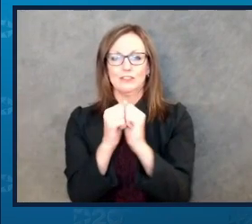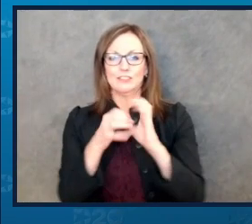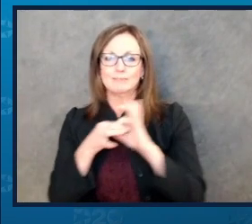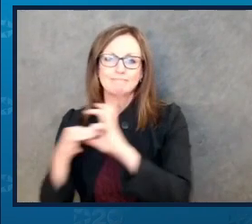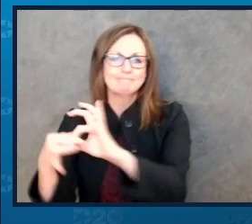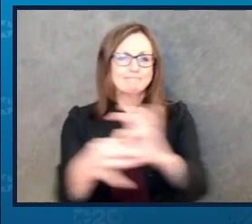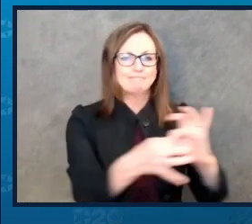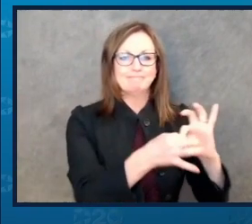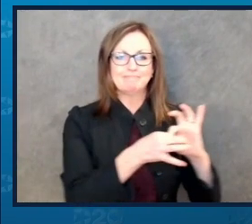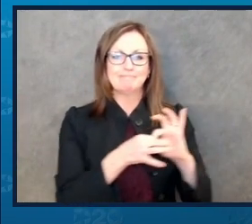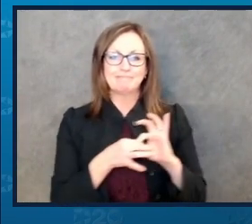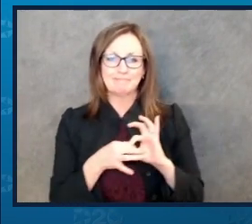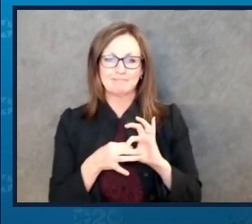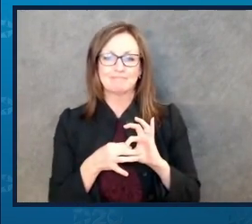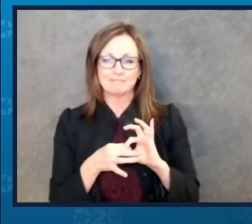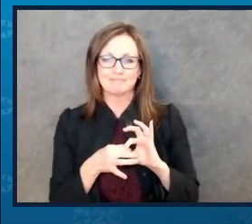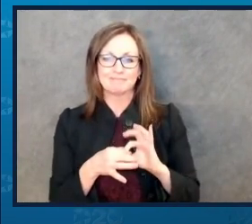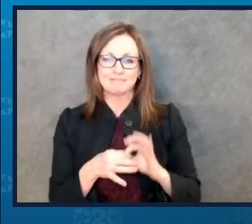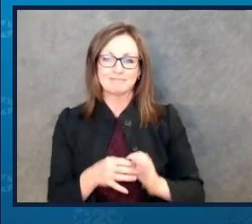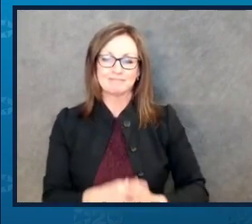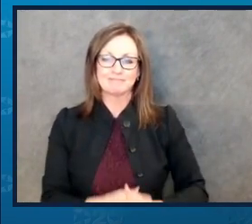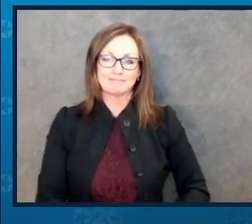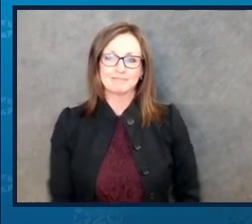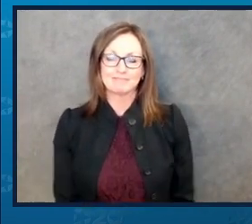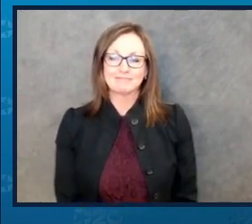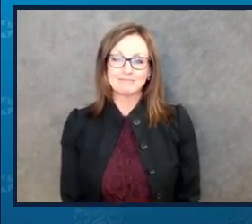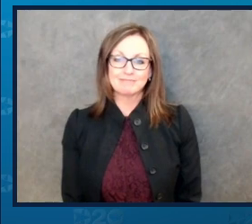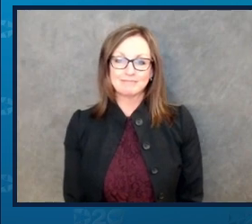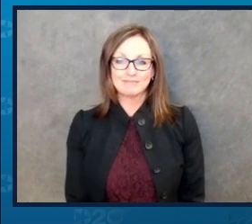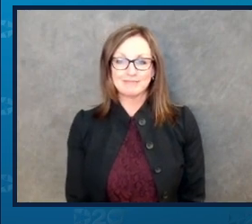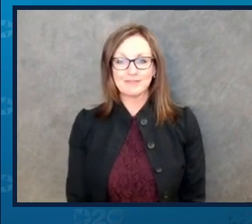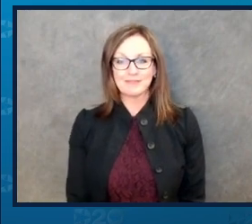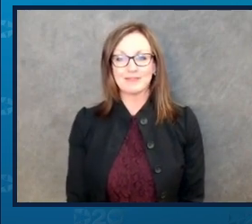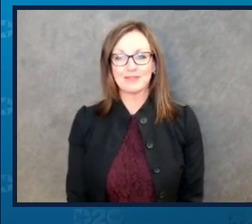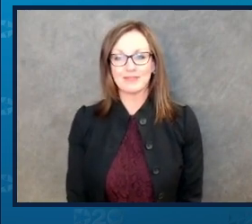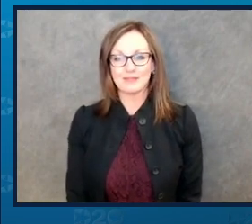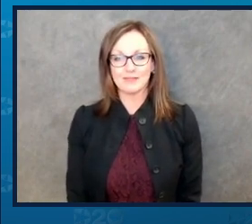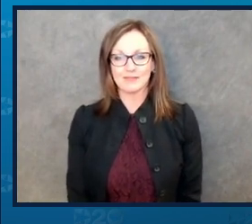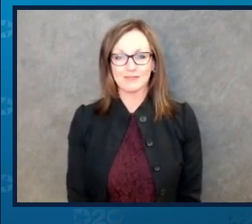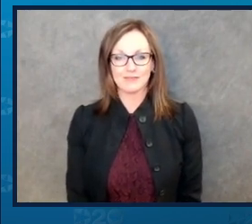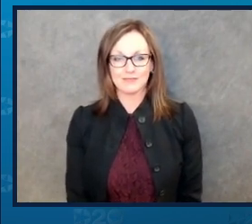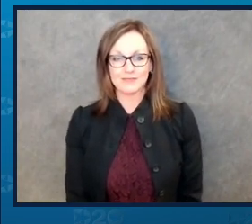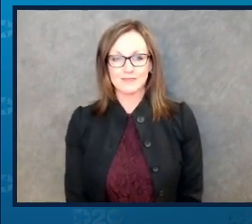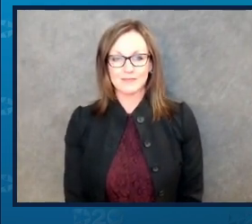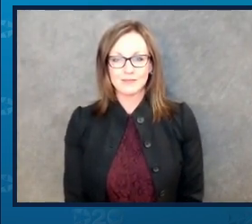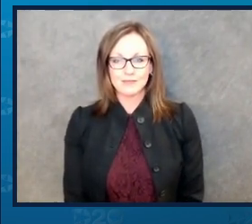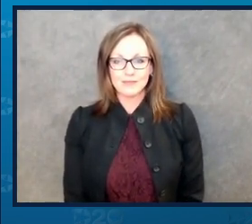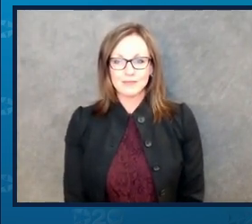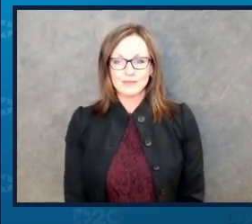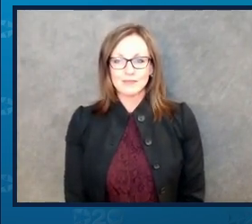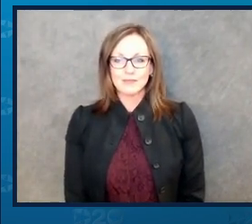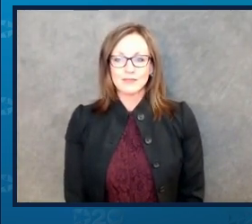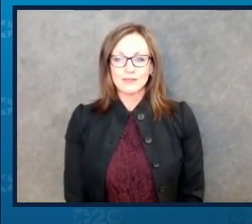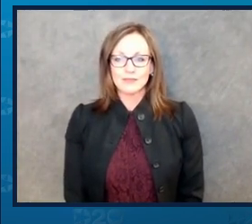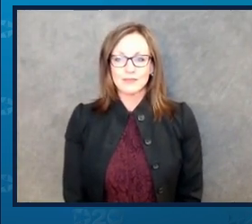LET'S GET TO WORK.